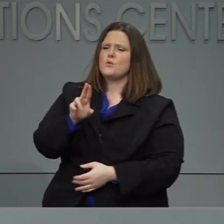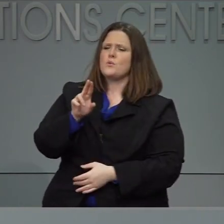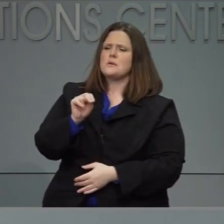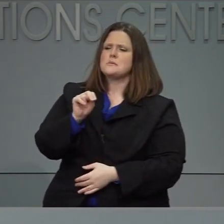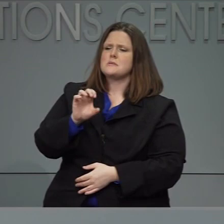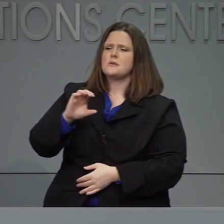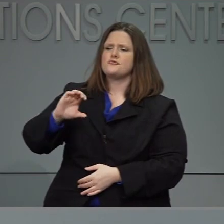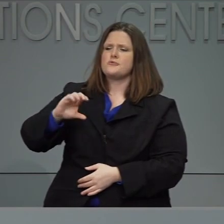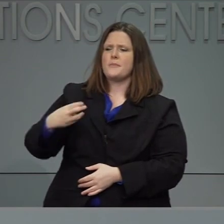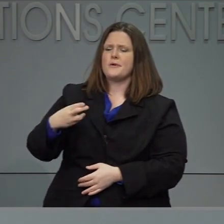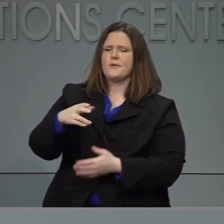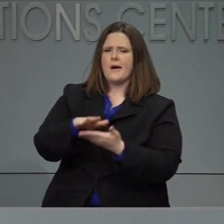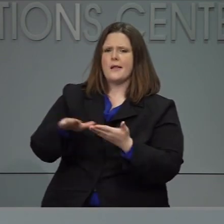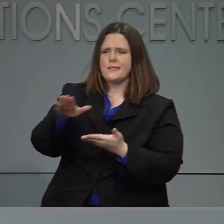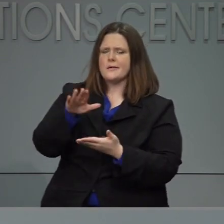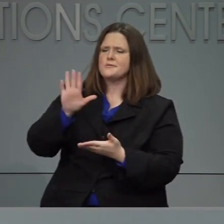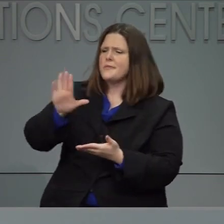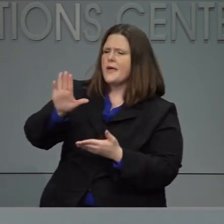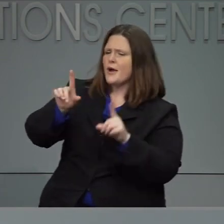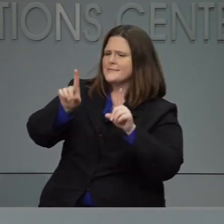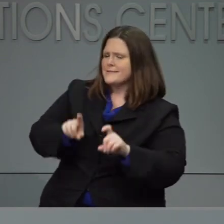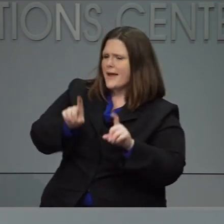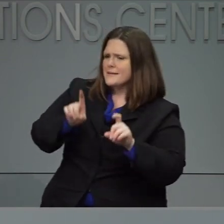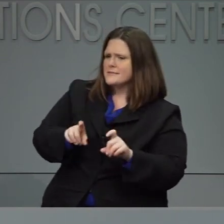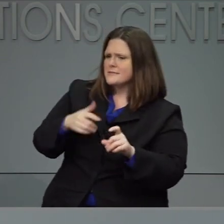THAT HAVE BEEN VERY IT'S CALLED THE TEST BUT THAT HE CAN CLOCK